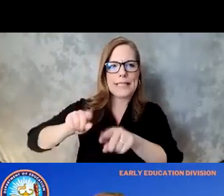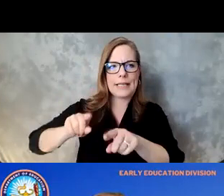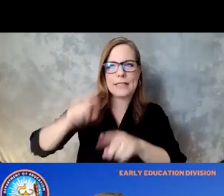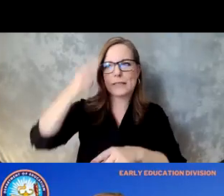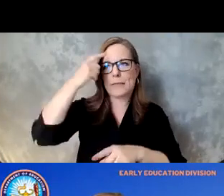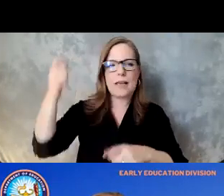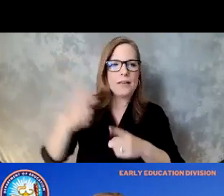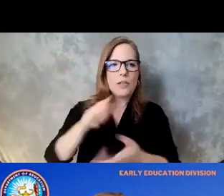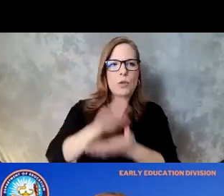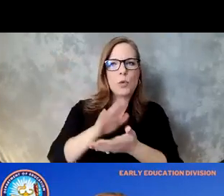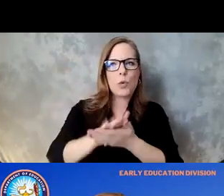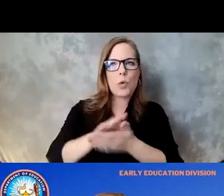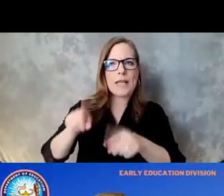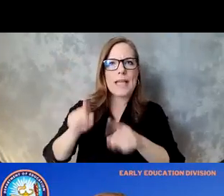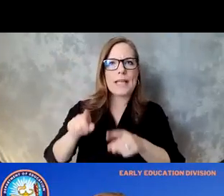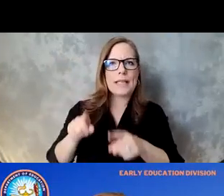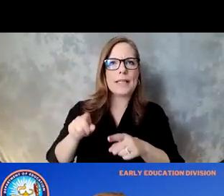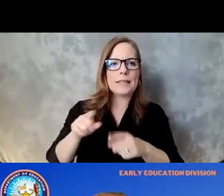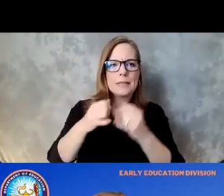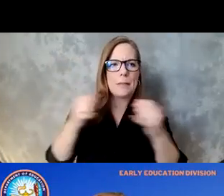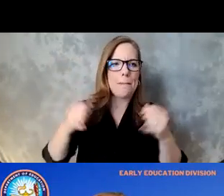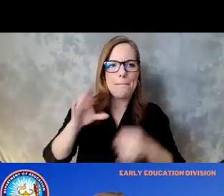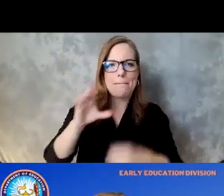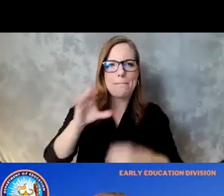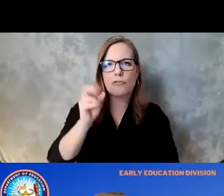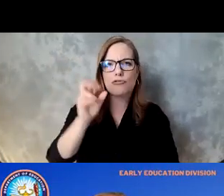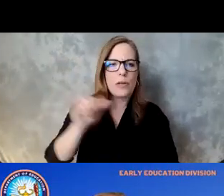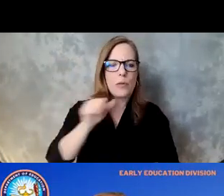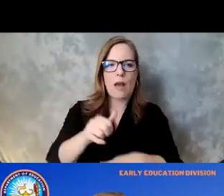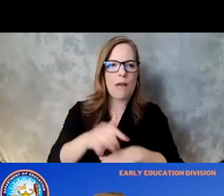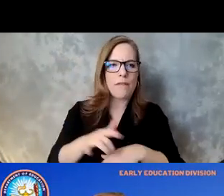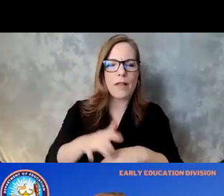available or do not reliably correspond to the geographic area for which birth counts